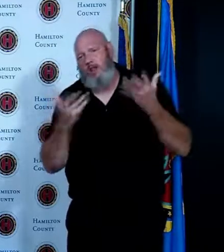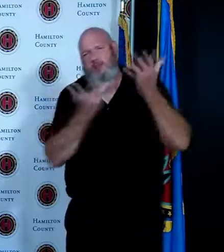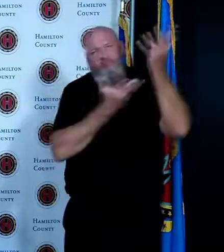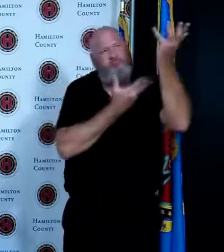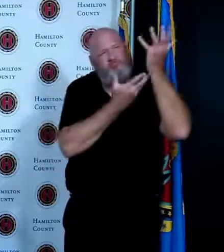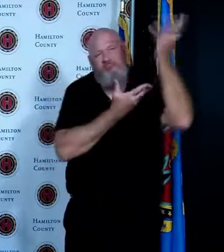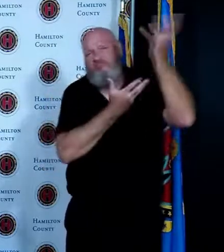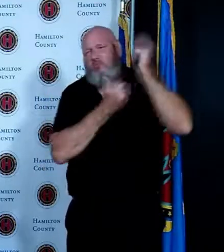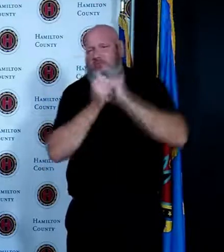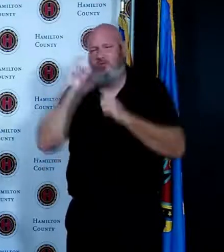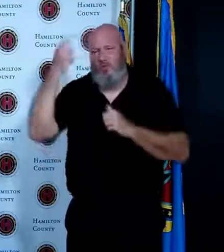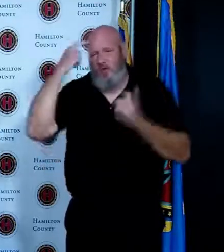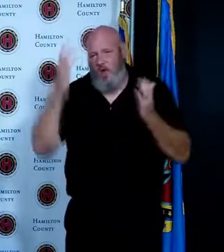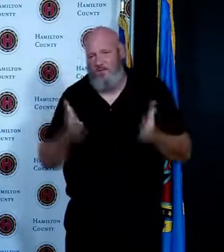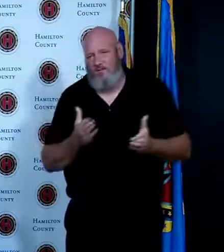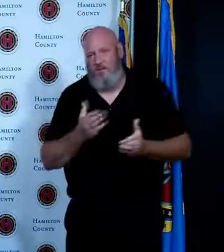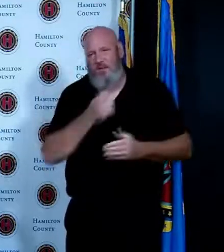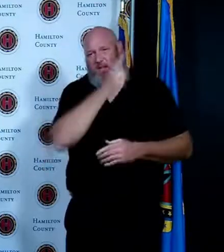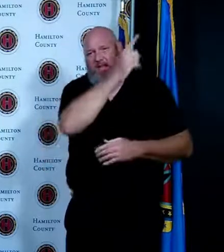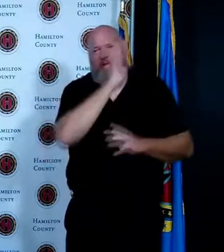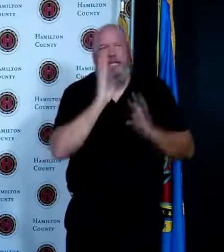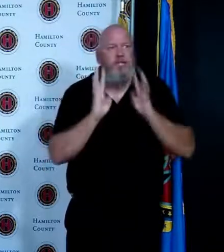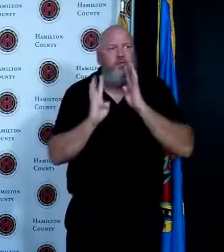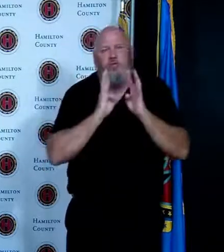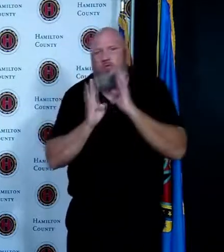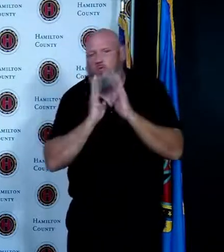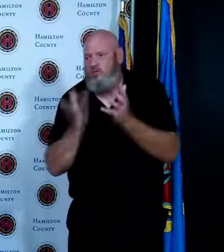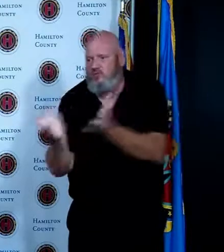Commissioner so and also it's I think it's important to understand it because